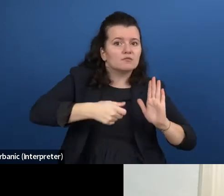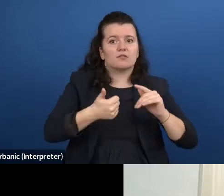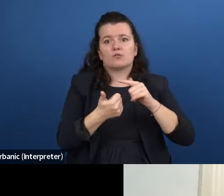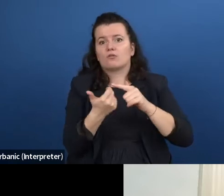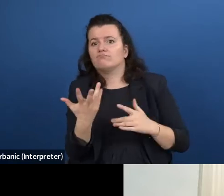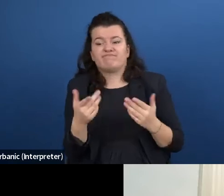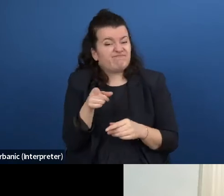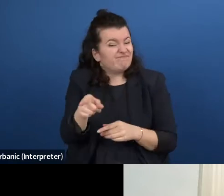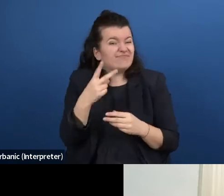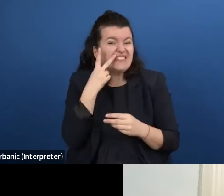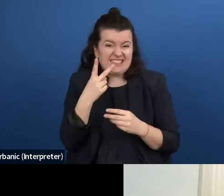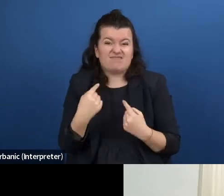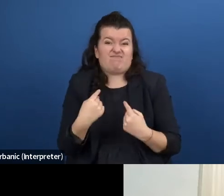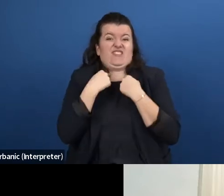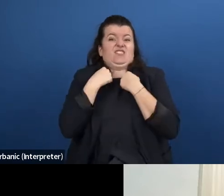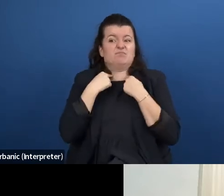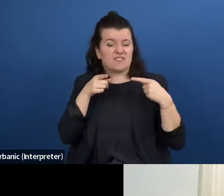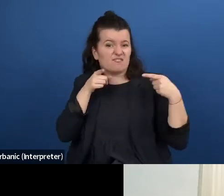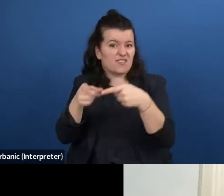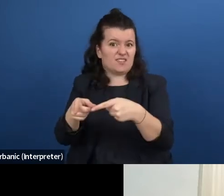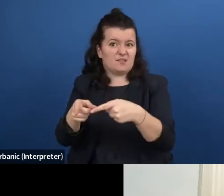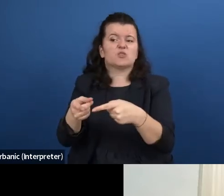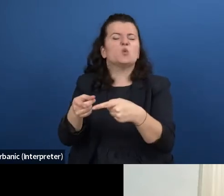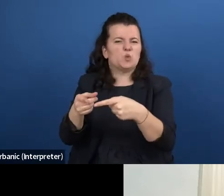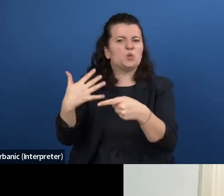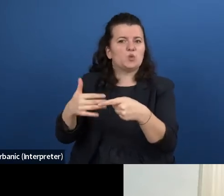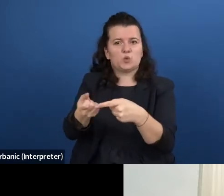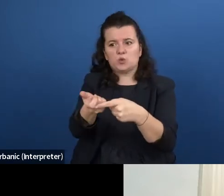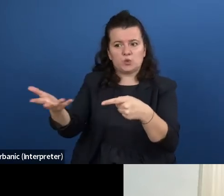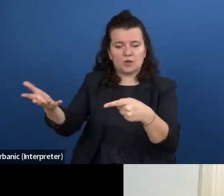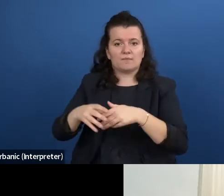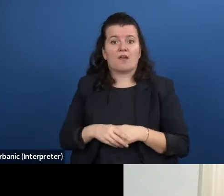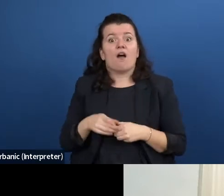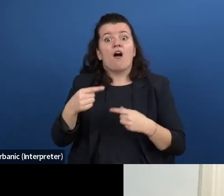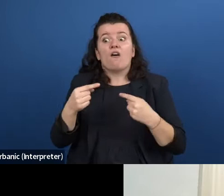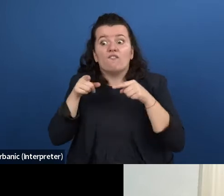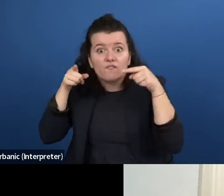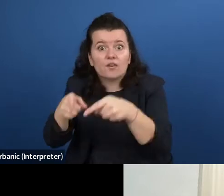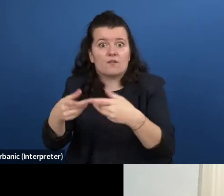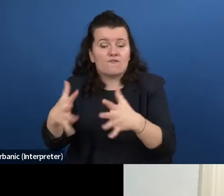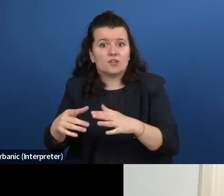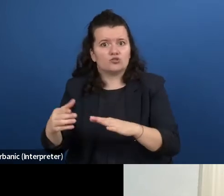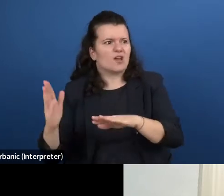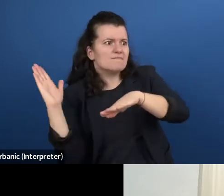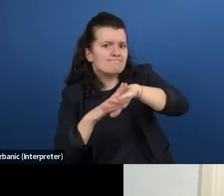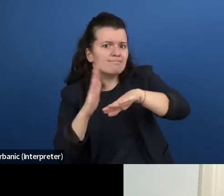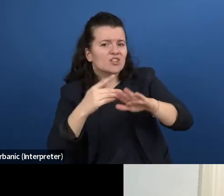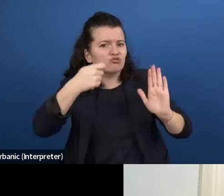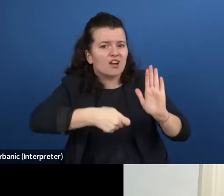As victims, they are less likely to have access to justice, to get compensation and to be supported as victims.